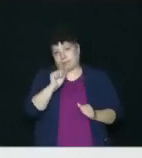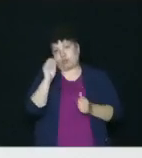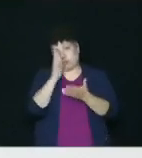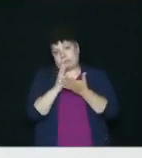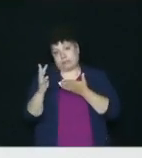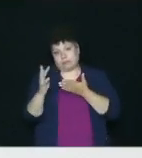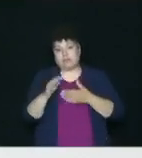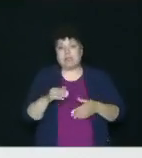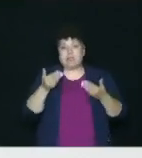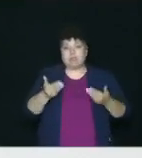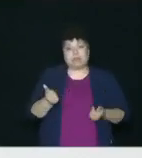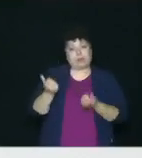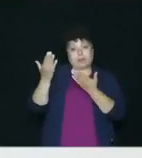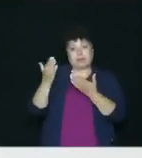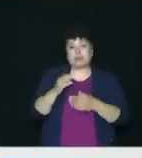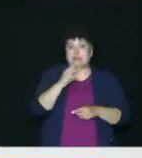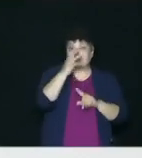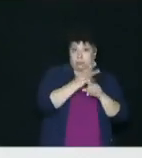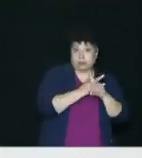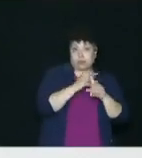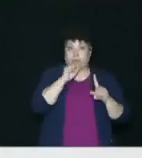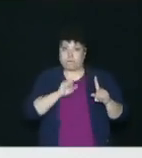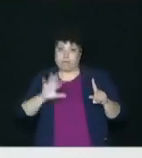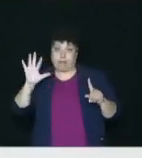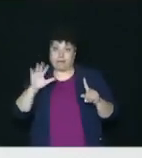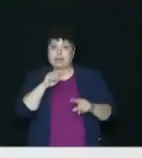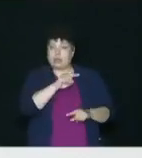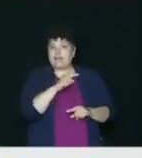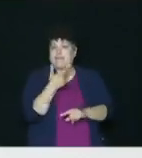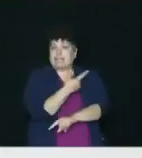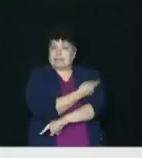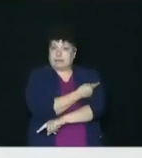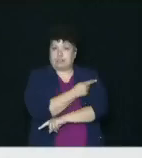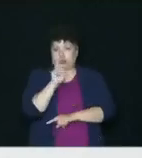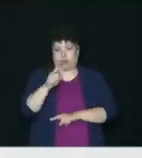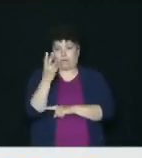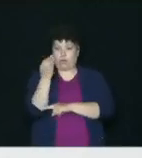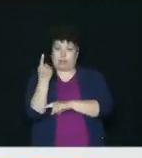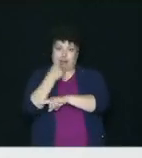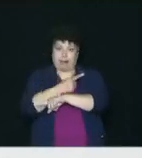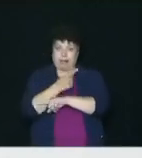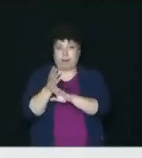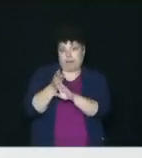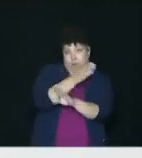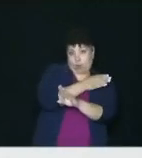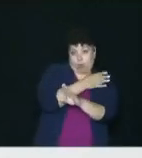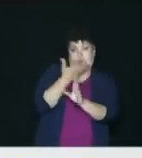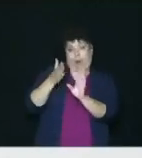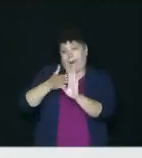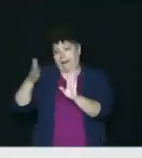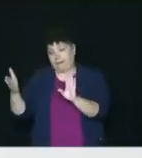FOR CHILDREN WHO ARE MODERATELY TO SEVERELY IMMUNOCOMPROMISED. AT THIS TIME, NACI RECOMMENDS